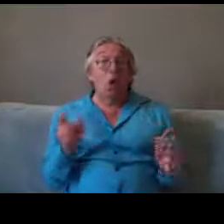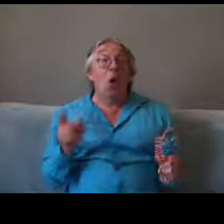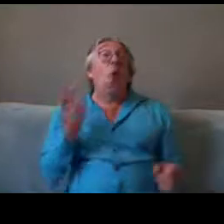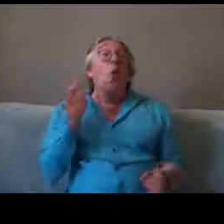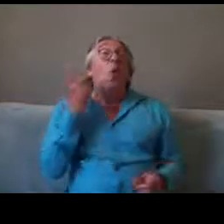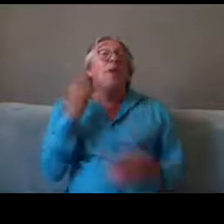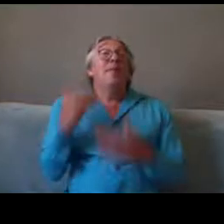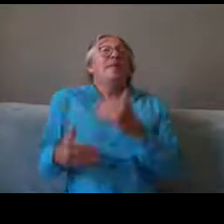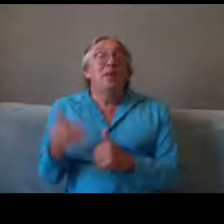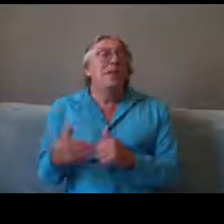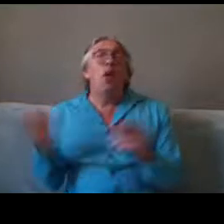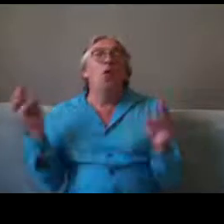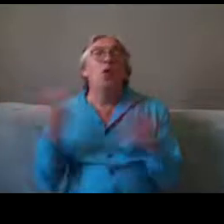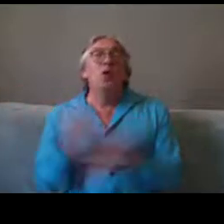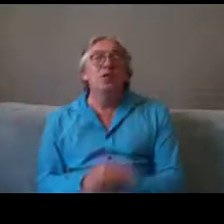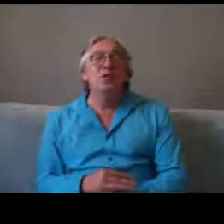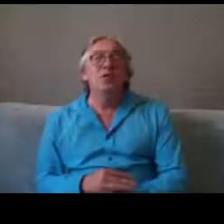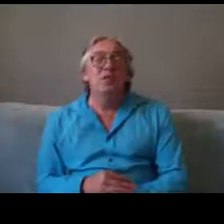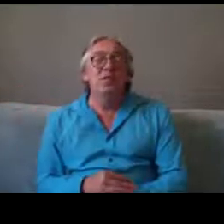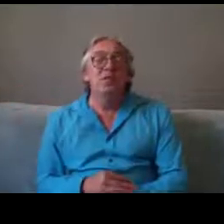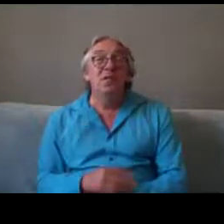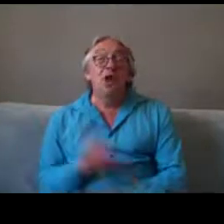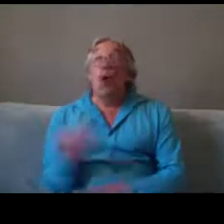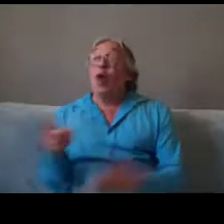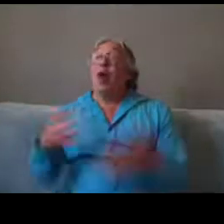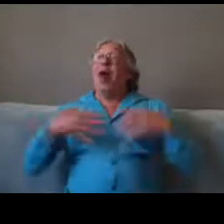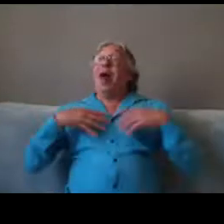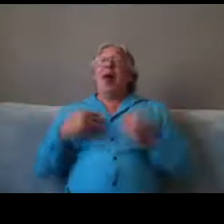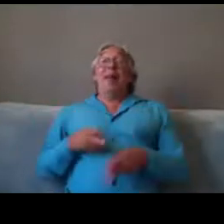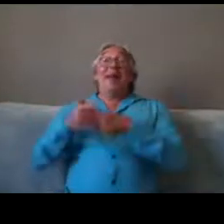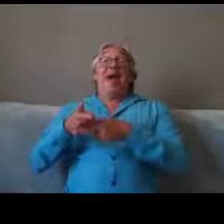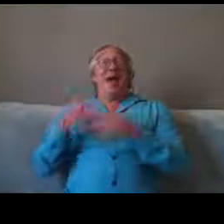When we talk about staff, we talk about providing opportunities